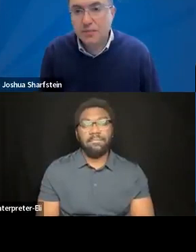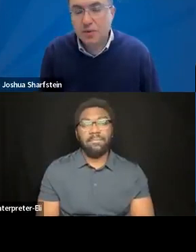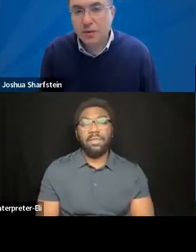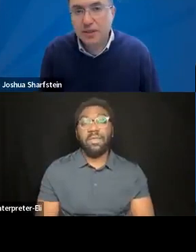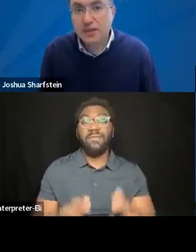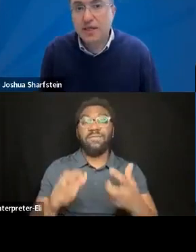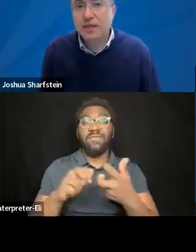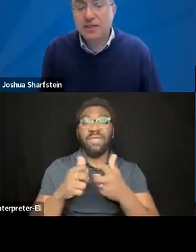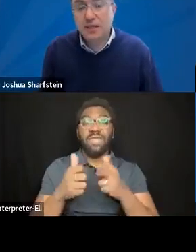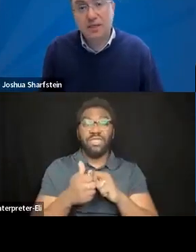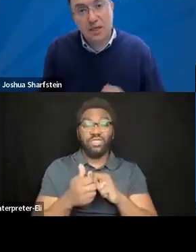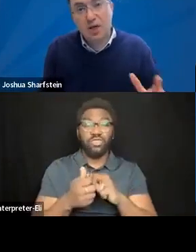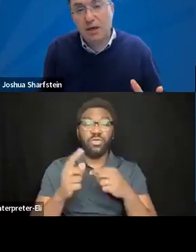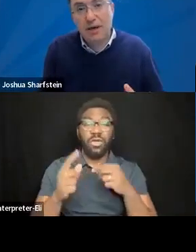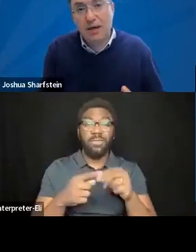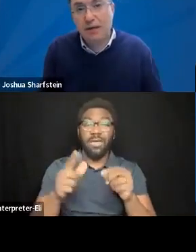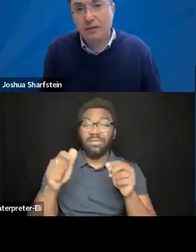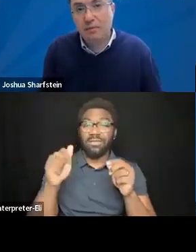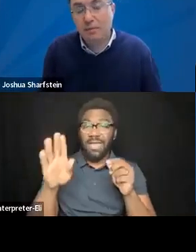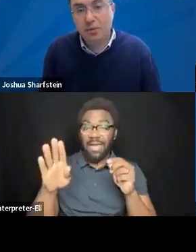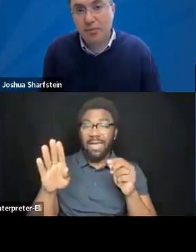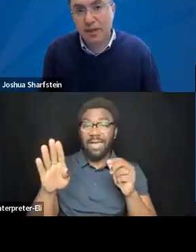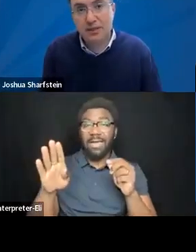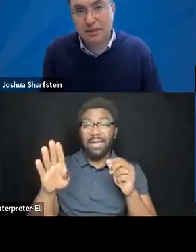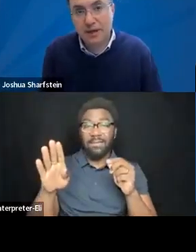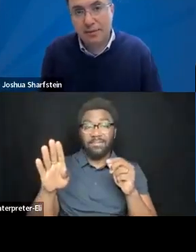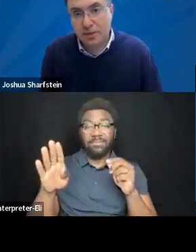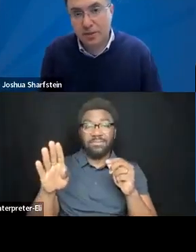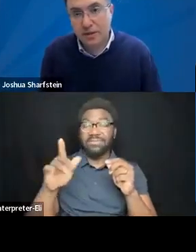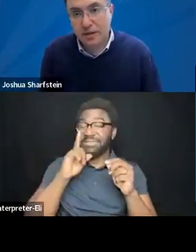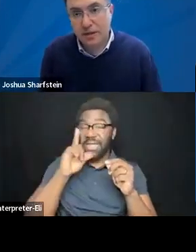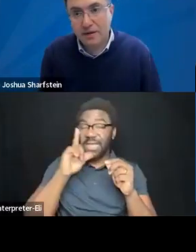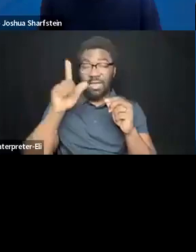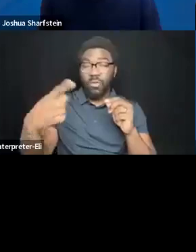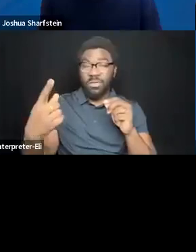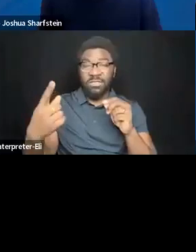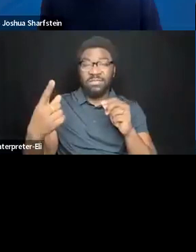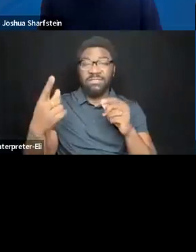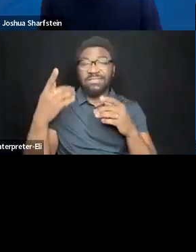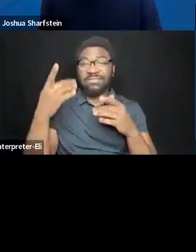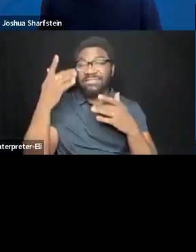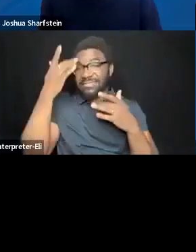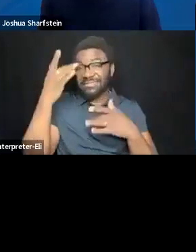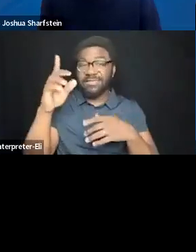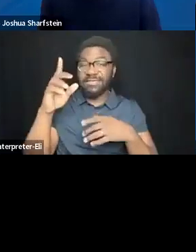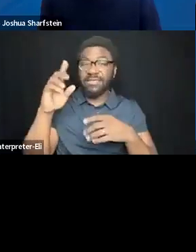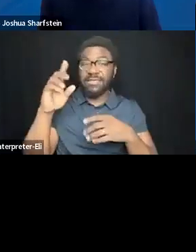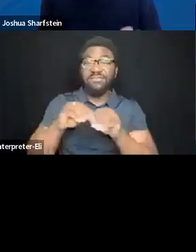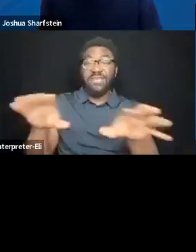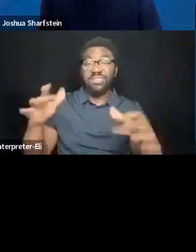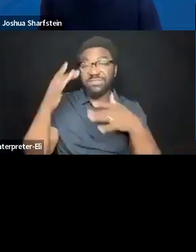laboratories, this does talk about it multiple places, laboratories beyond infectious disease. And it recognizes specifically